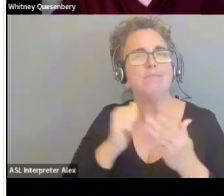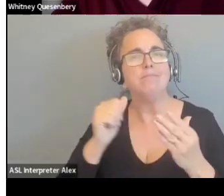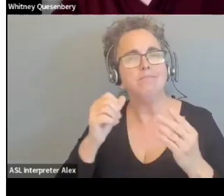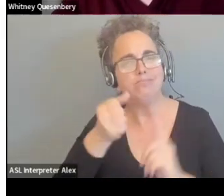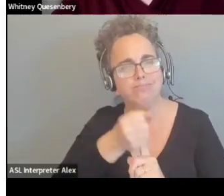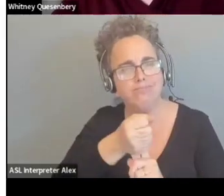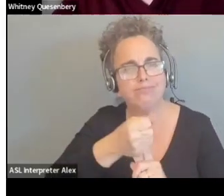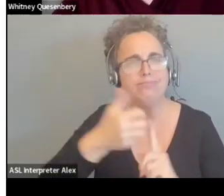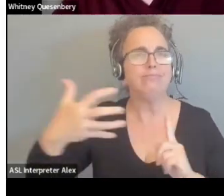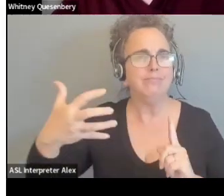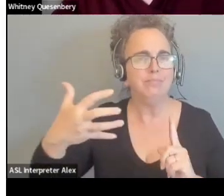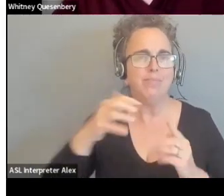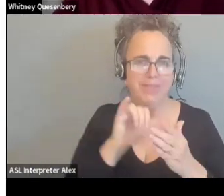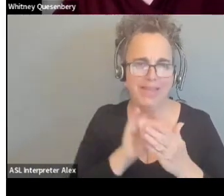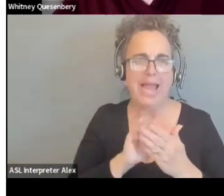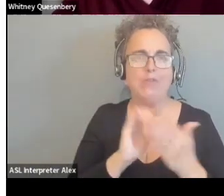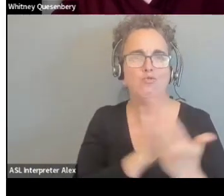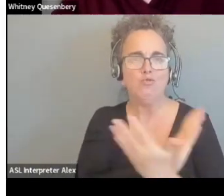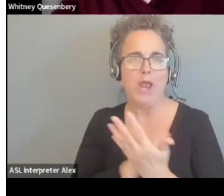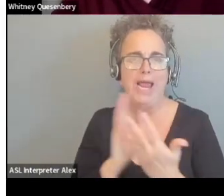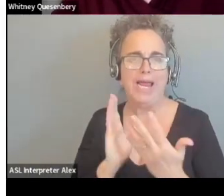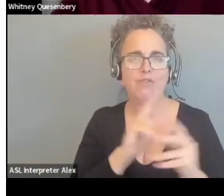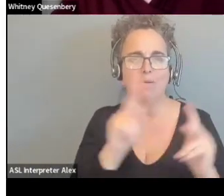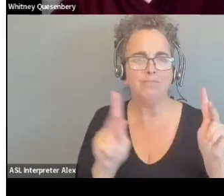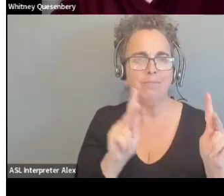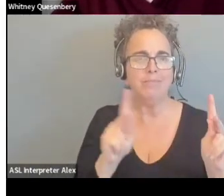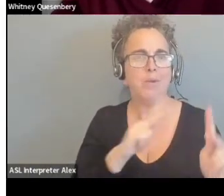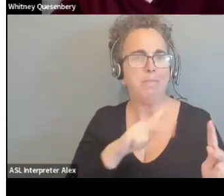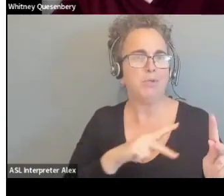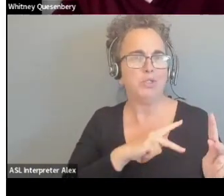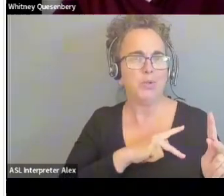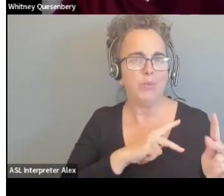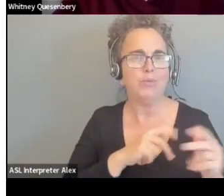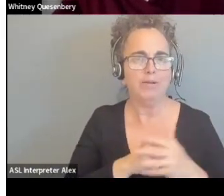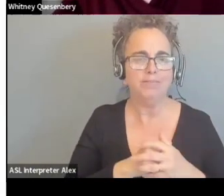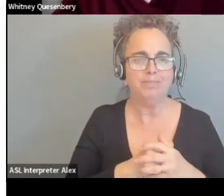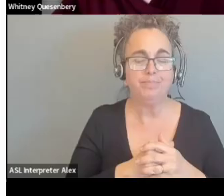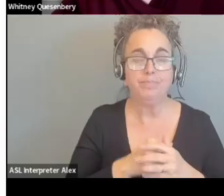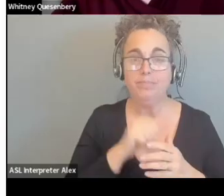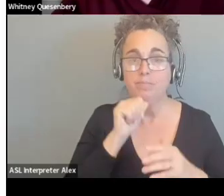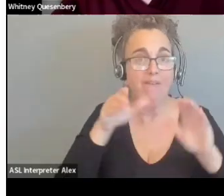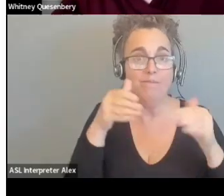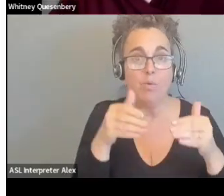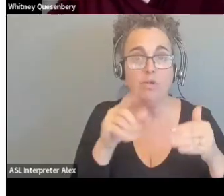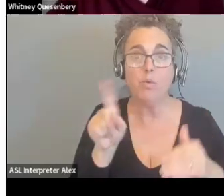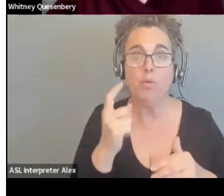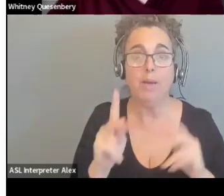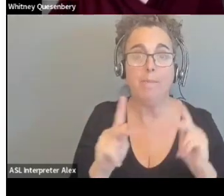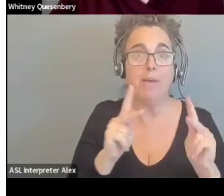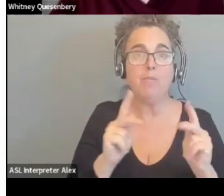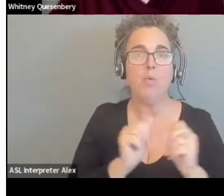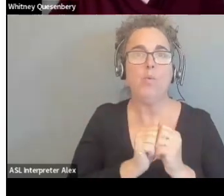And now we can begin to focus on not just someone with a disability, but people in general